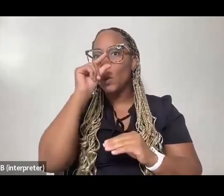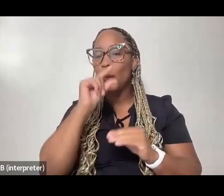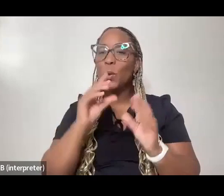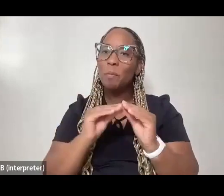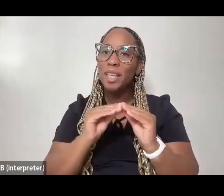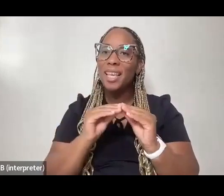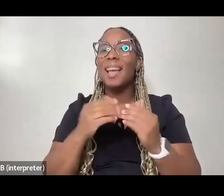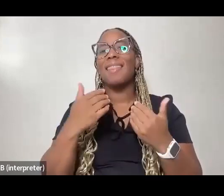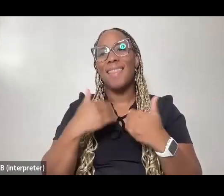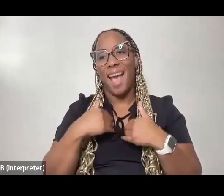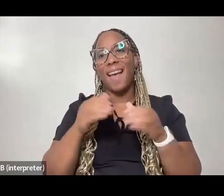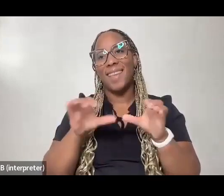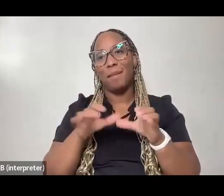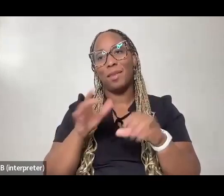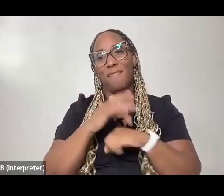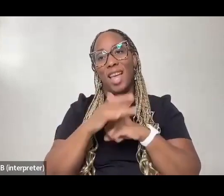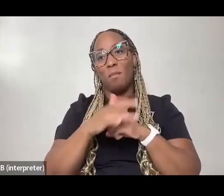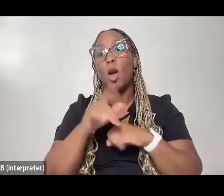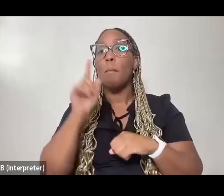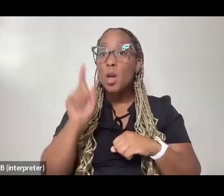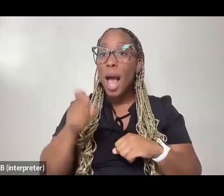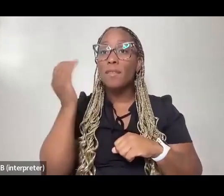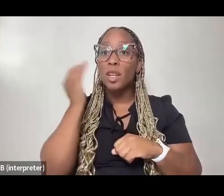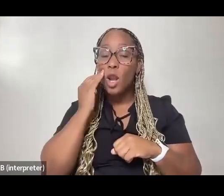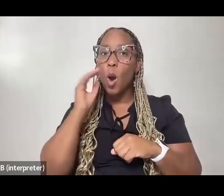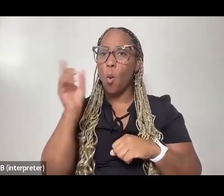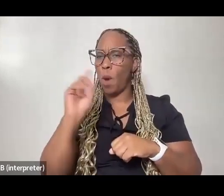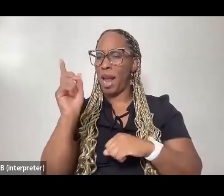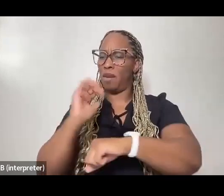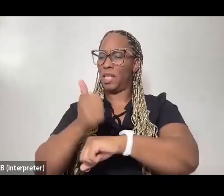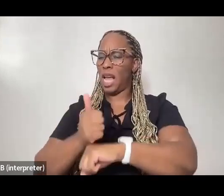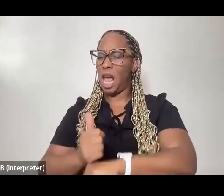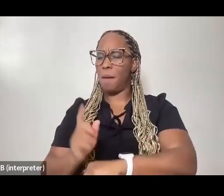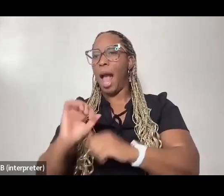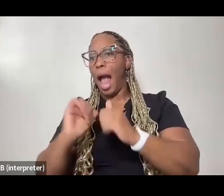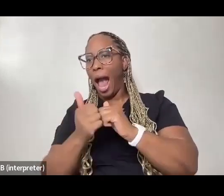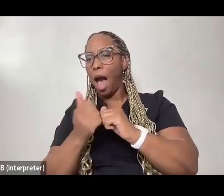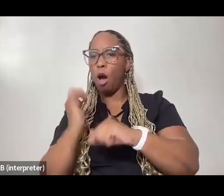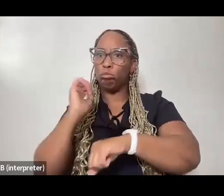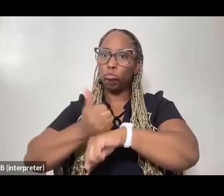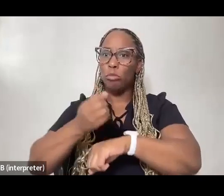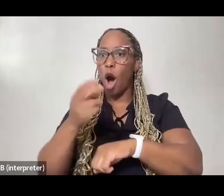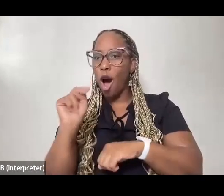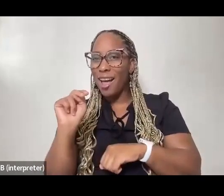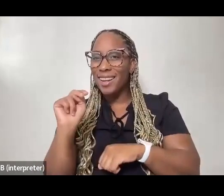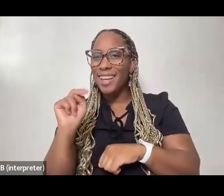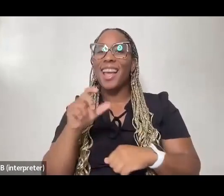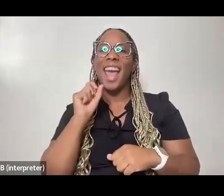have captions available. But you need to know where those settings are, how to turn them on and if there are any